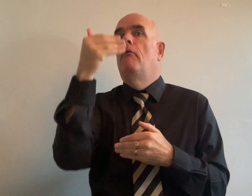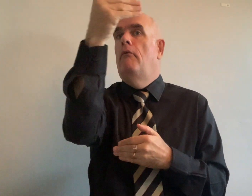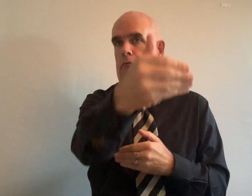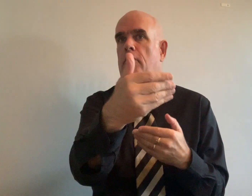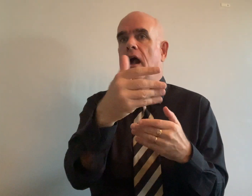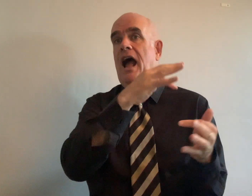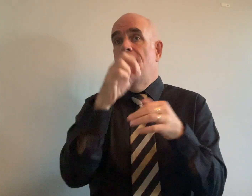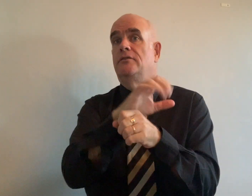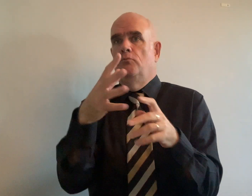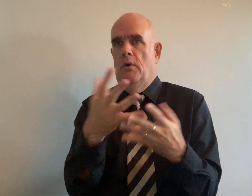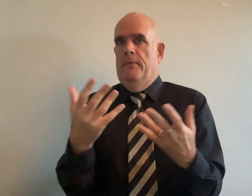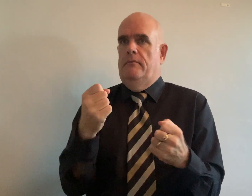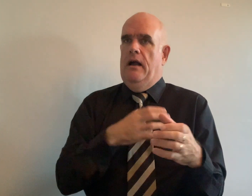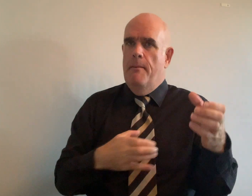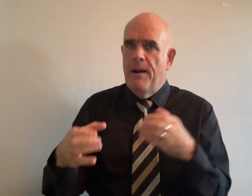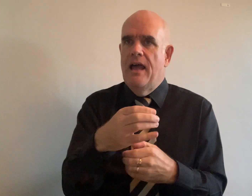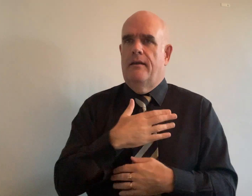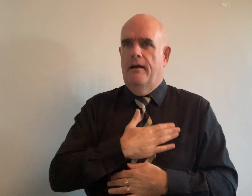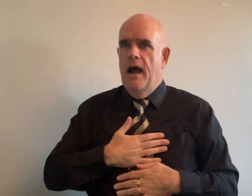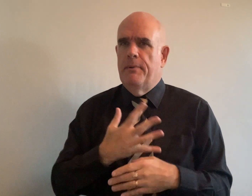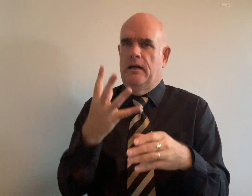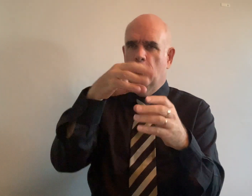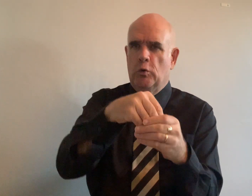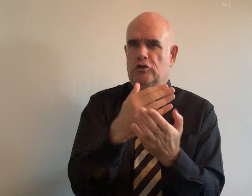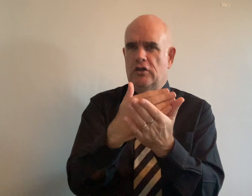response that I believe will lead us towards a further strengthening of the